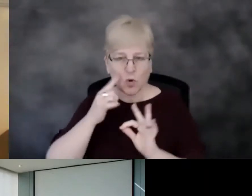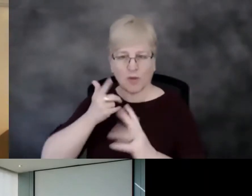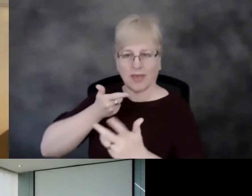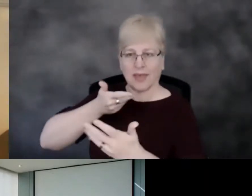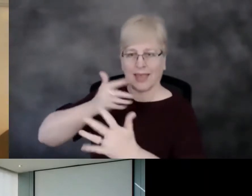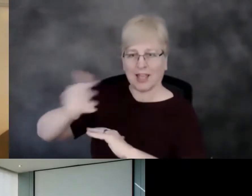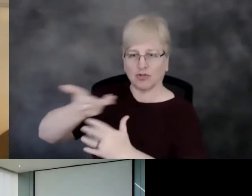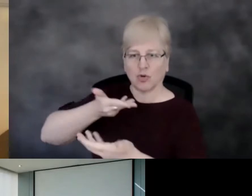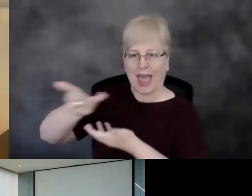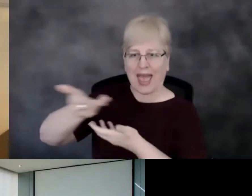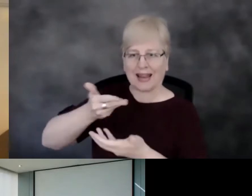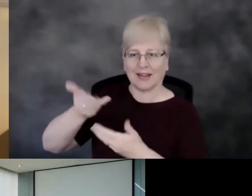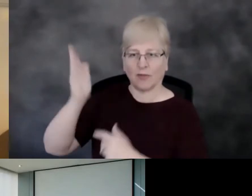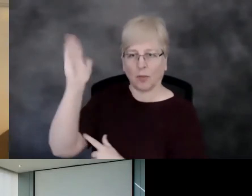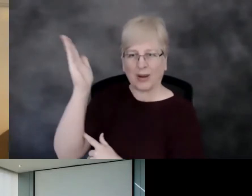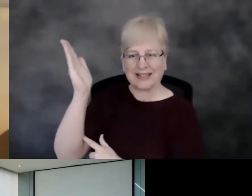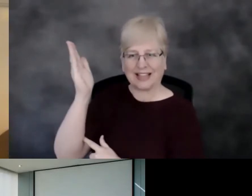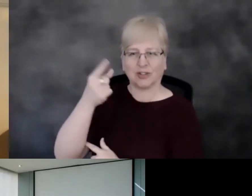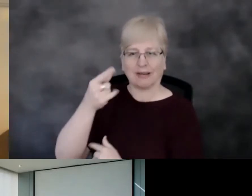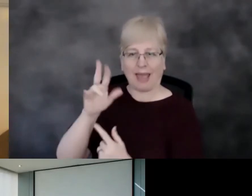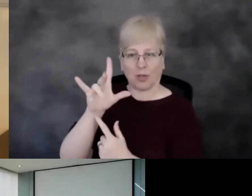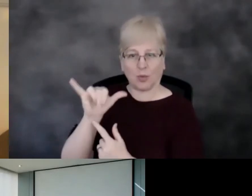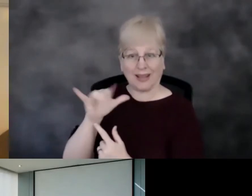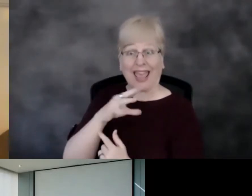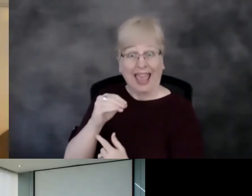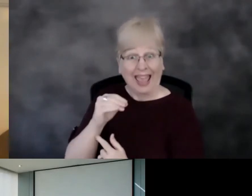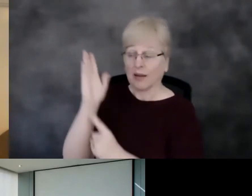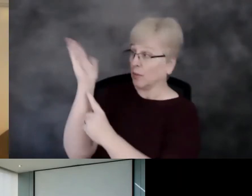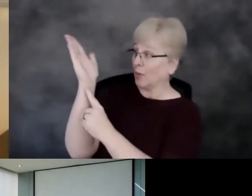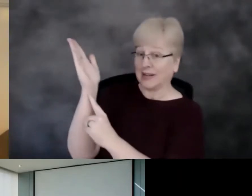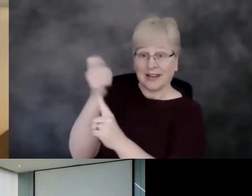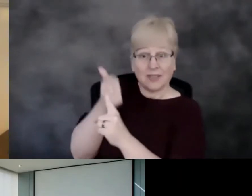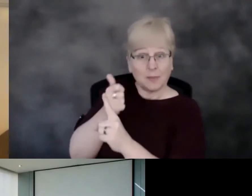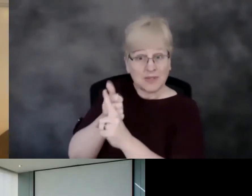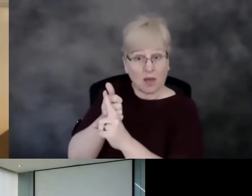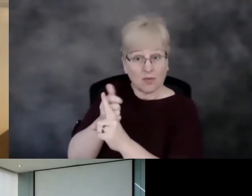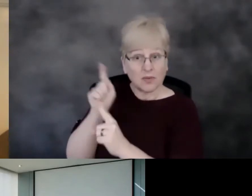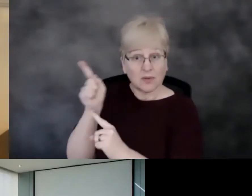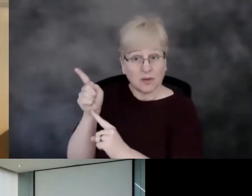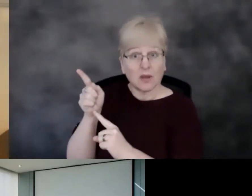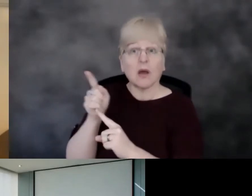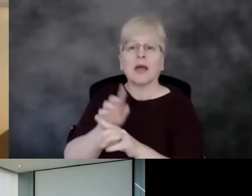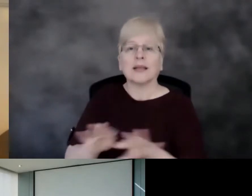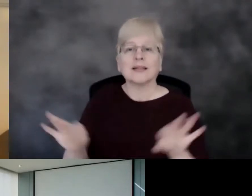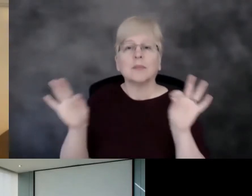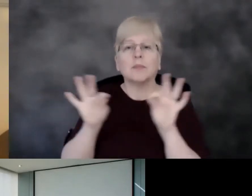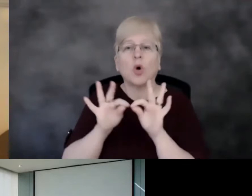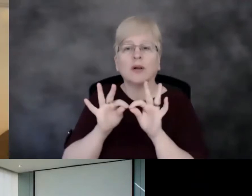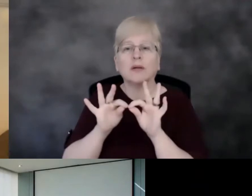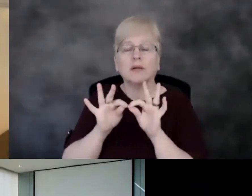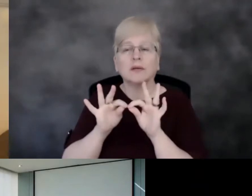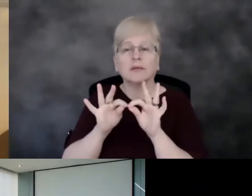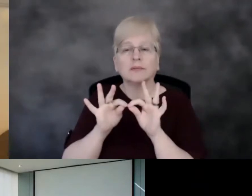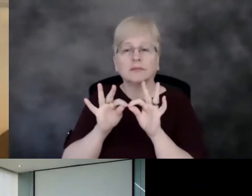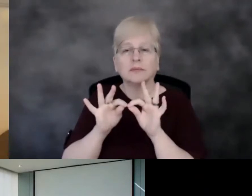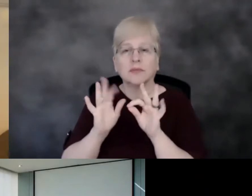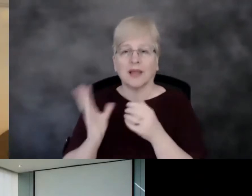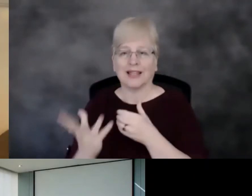16:16:00 presentations themselves, that they are part, as we situate ourselves, part of